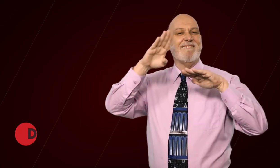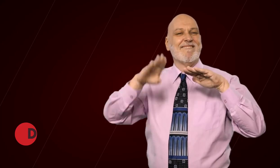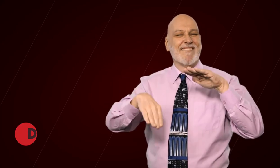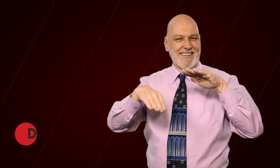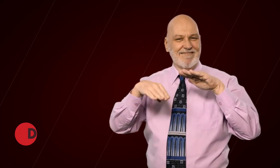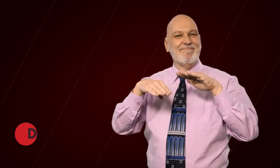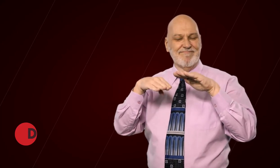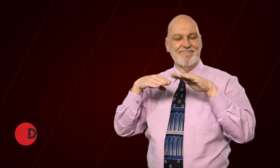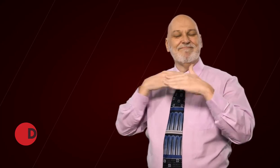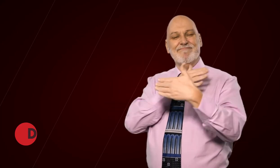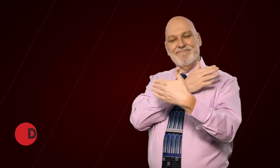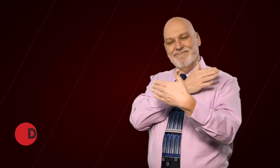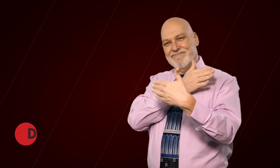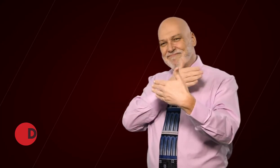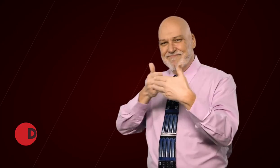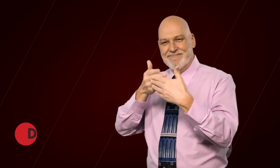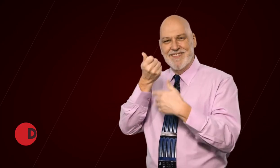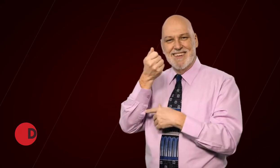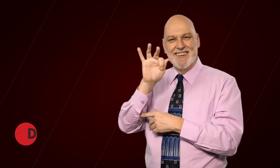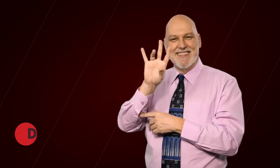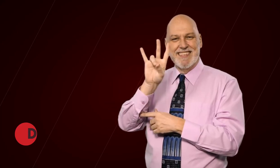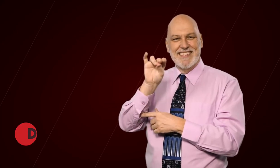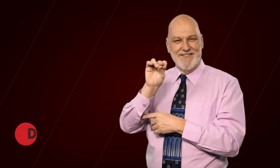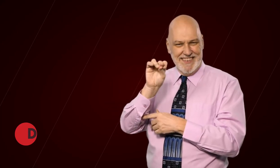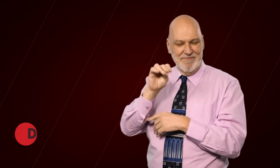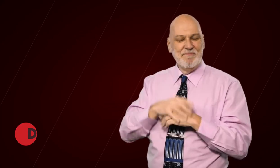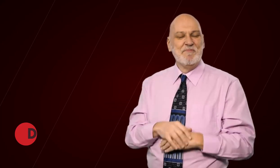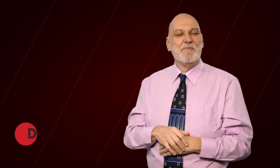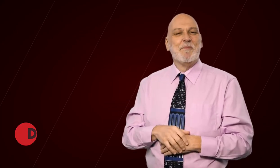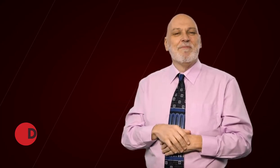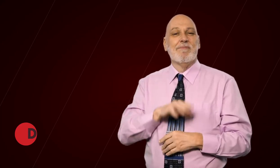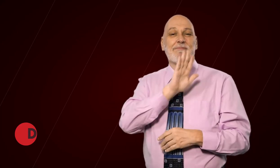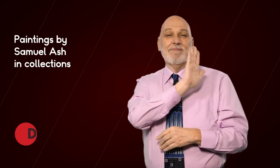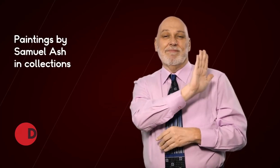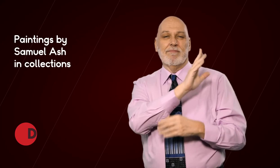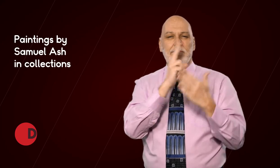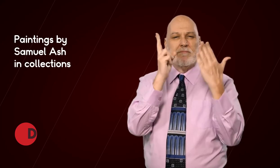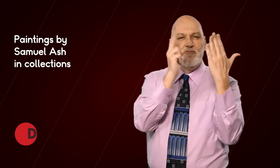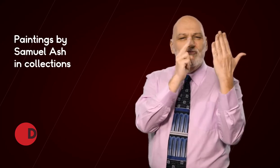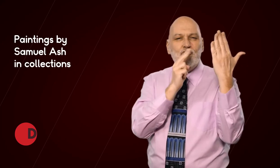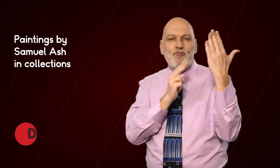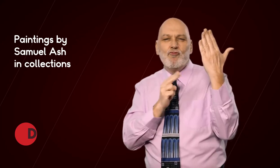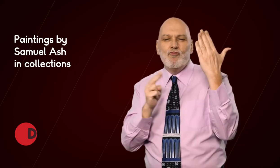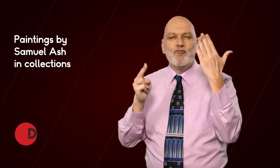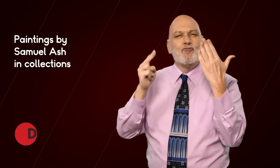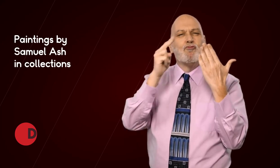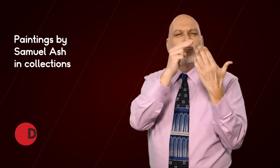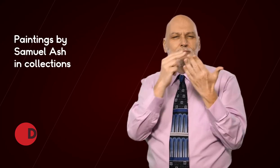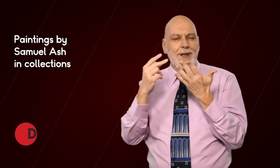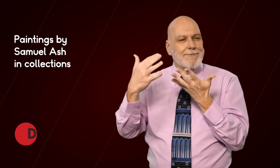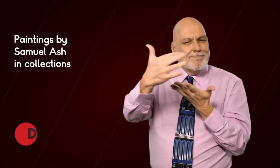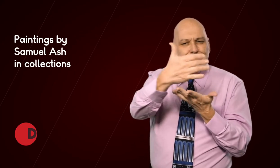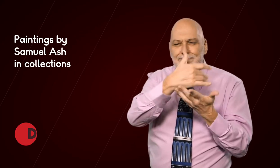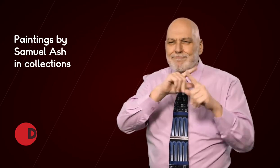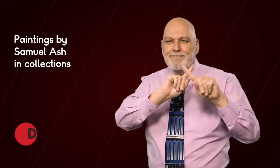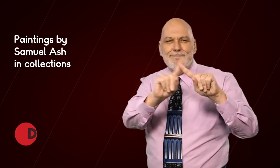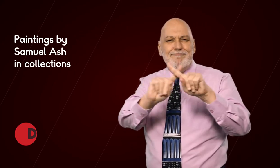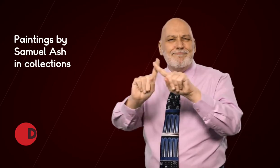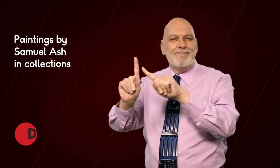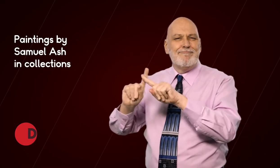for the Deaf in Belleville until 1970.